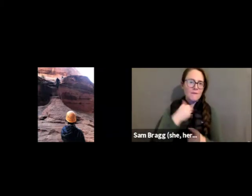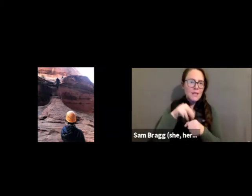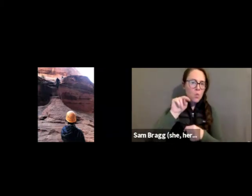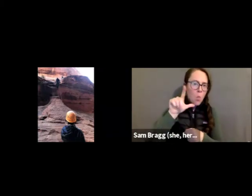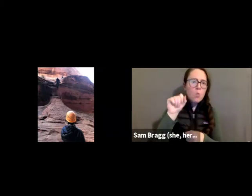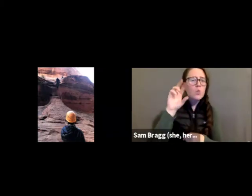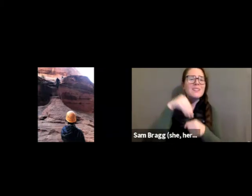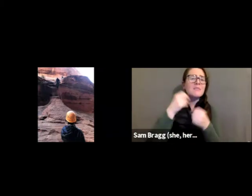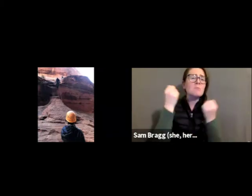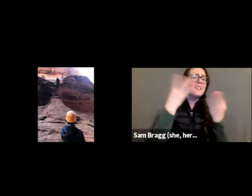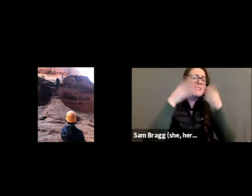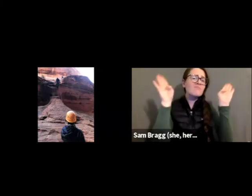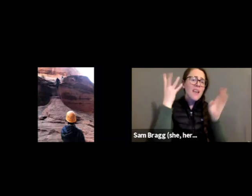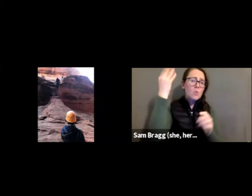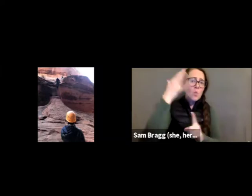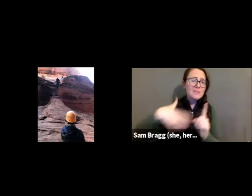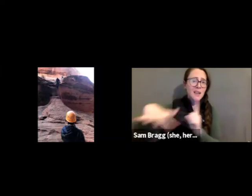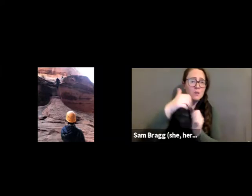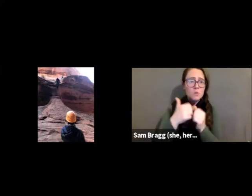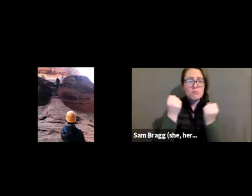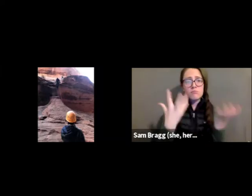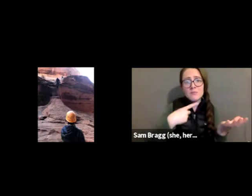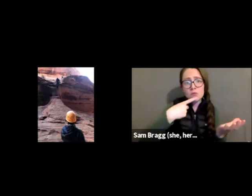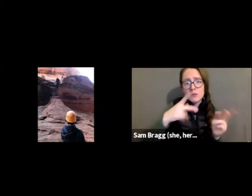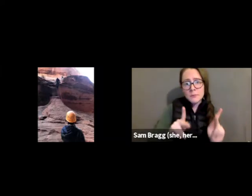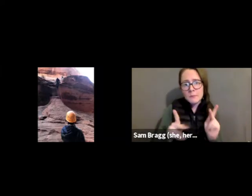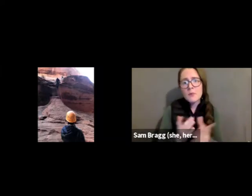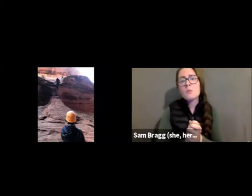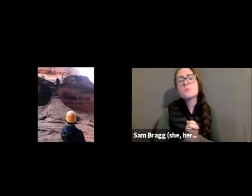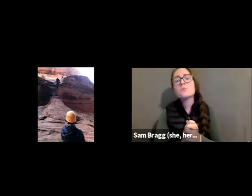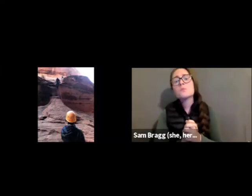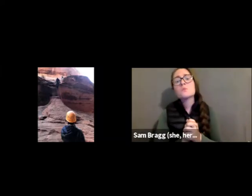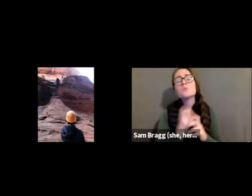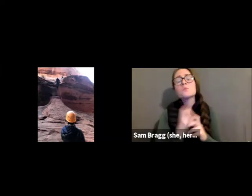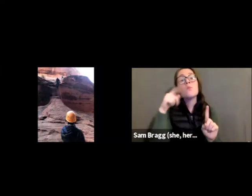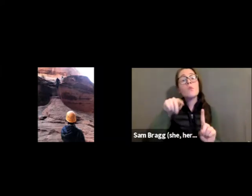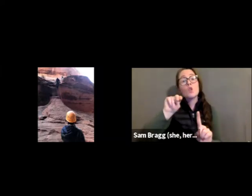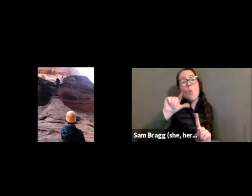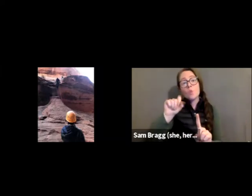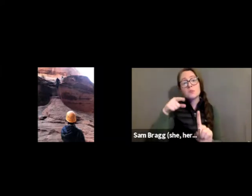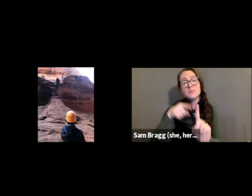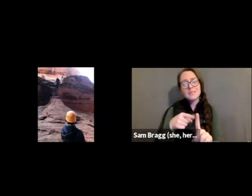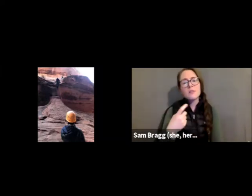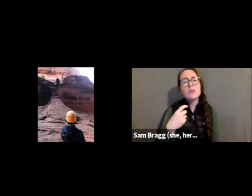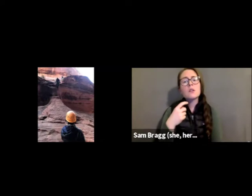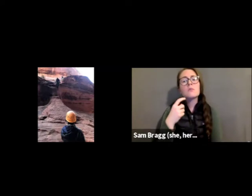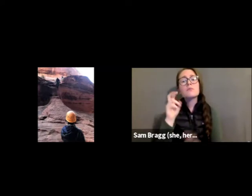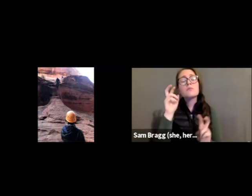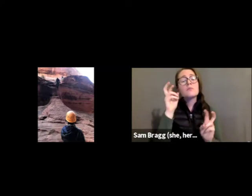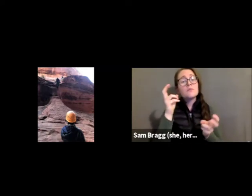I would just like to touch on this most experiences that I've had myself and I know that many of you are going to have different experiences for yourselves as well.